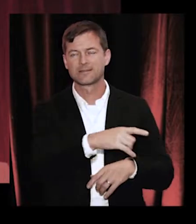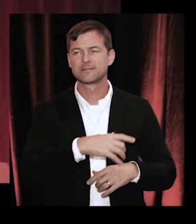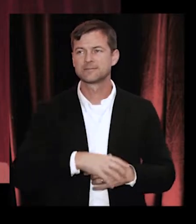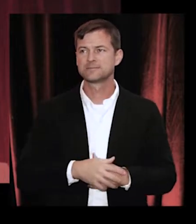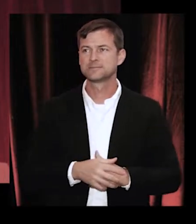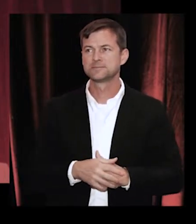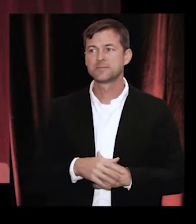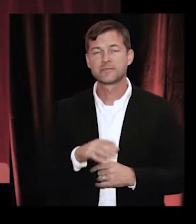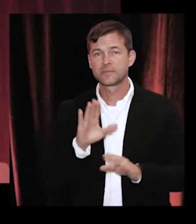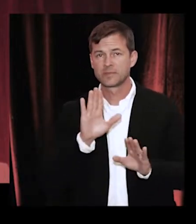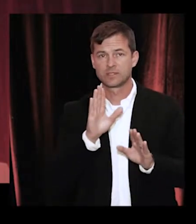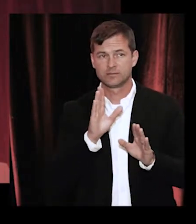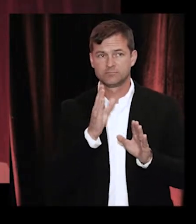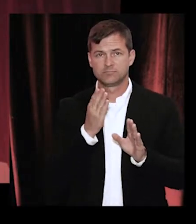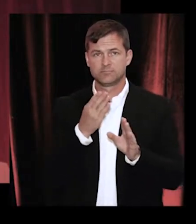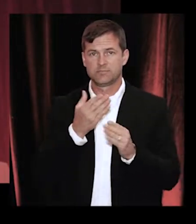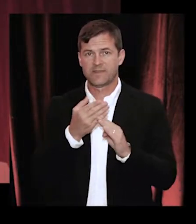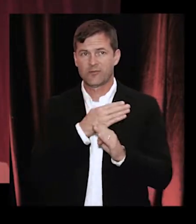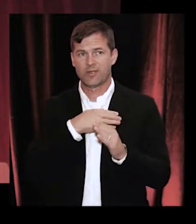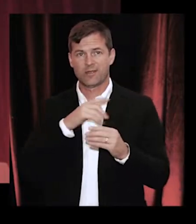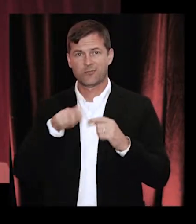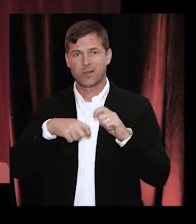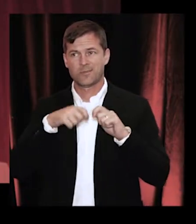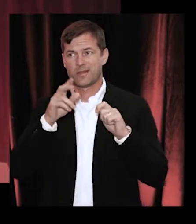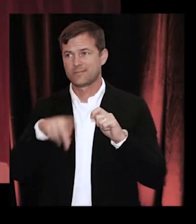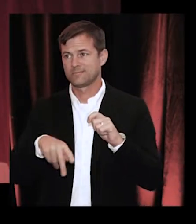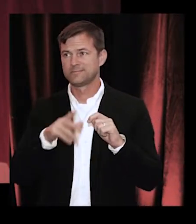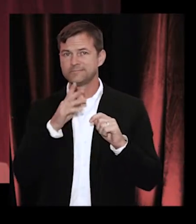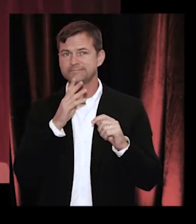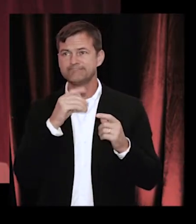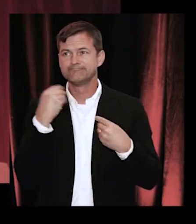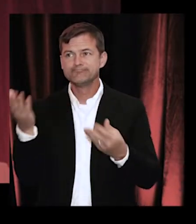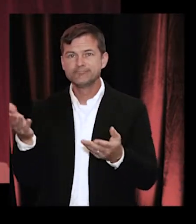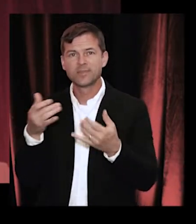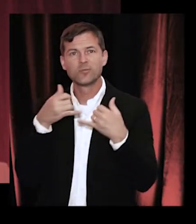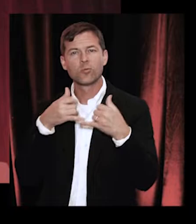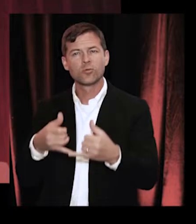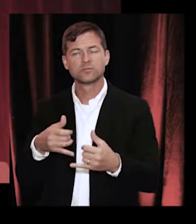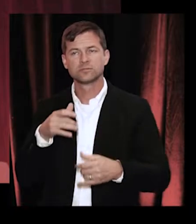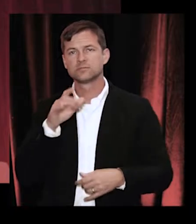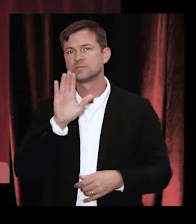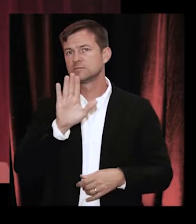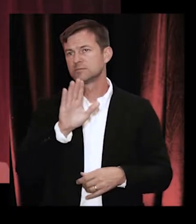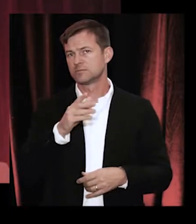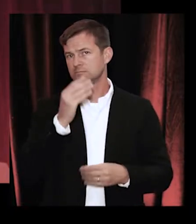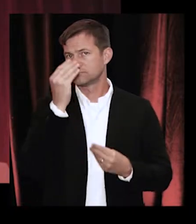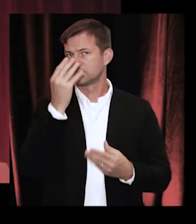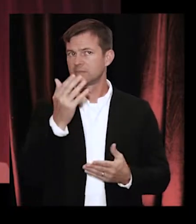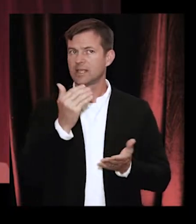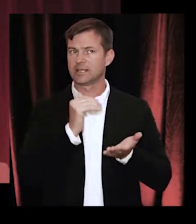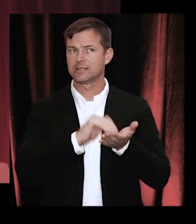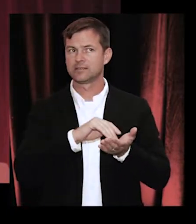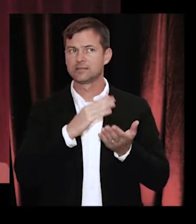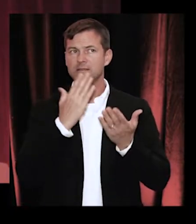Before I wrap up and start handing out awards, I'd like to again thank each of you for being here today